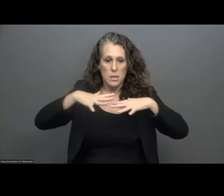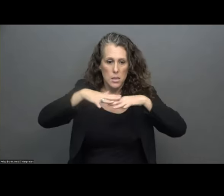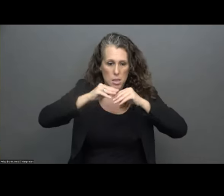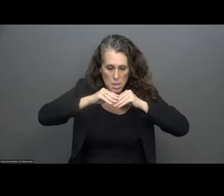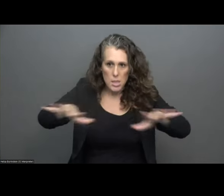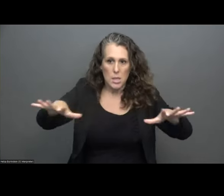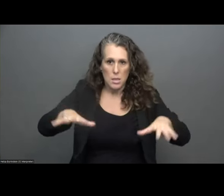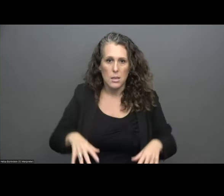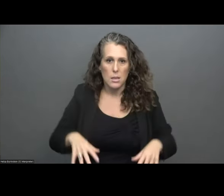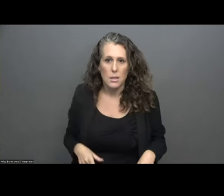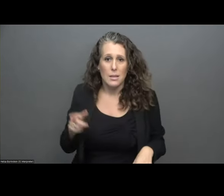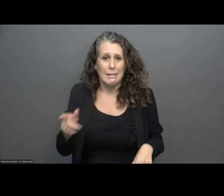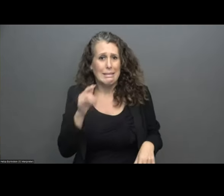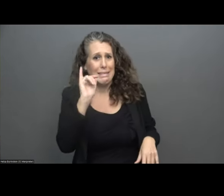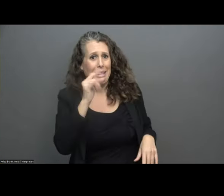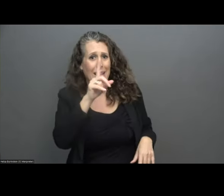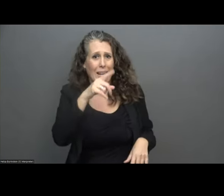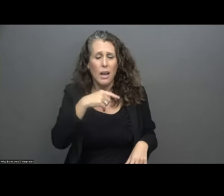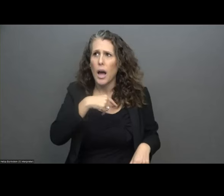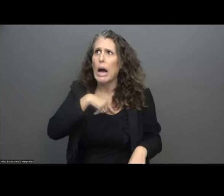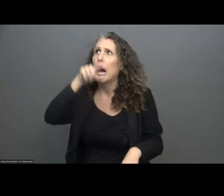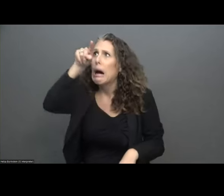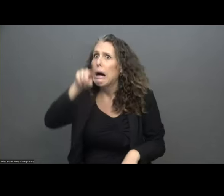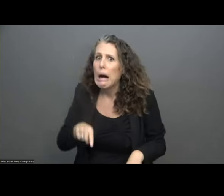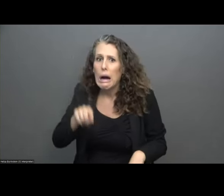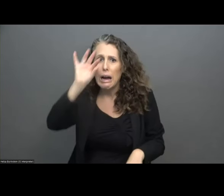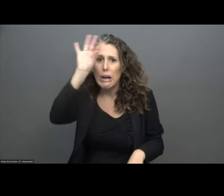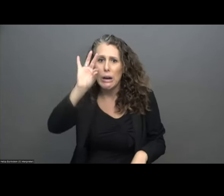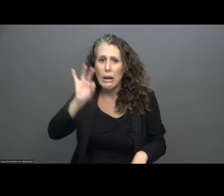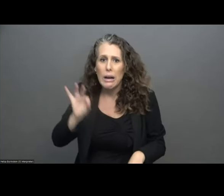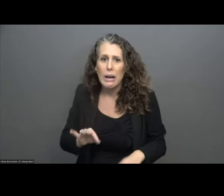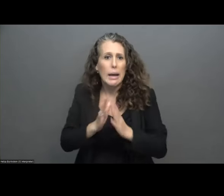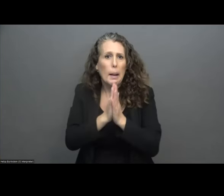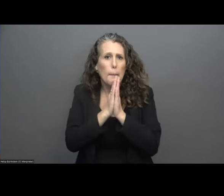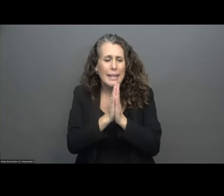this many questions could you could you specify the Christian in particular that you I was